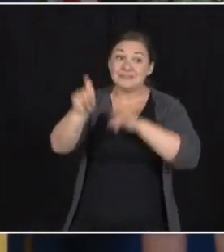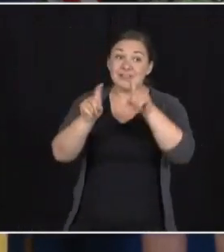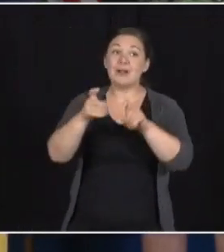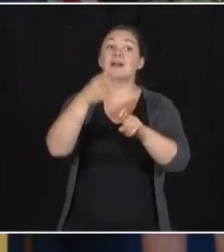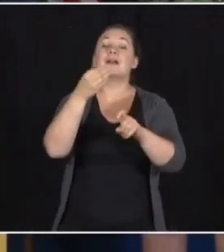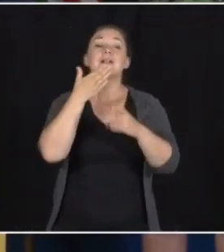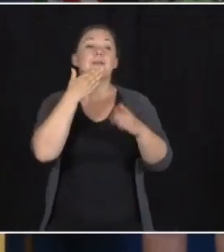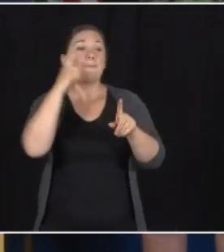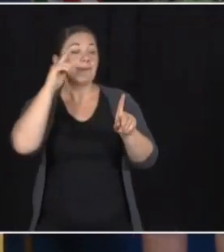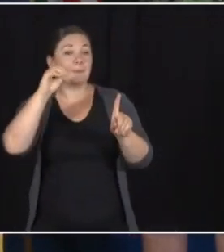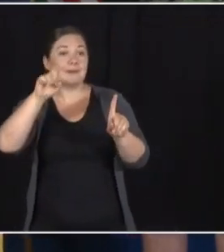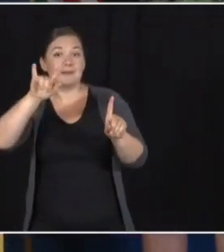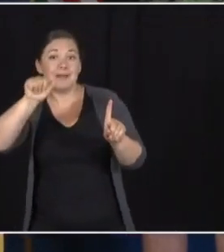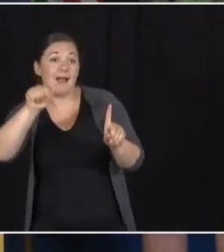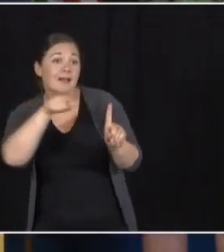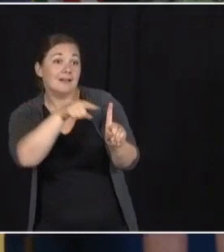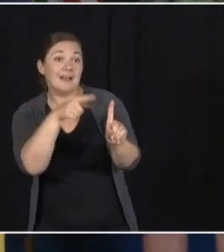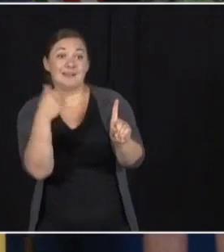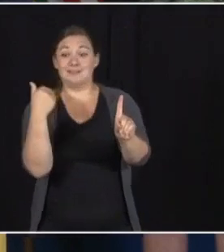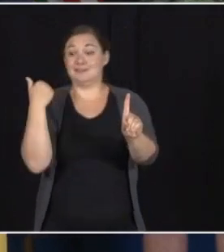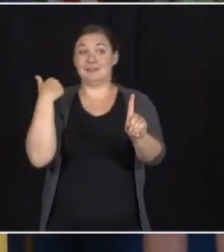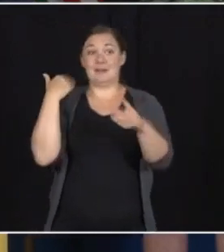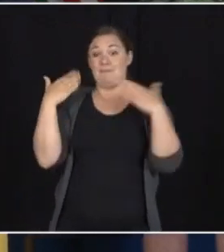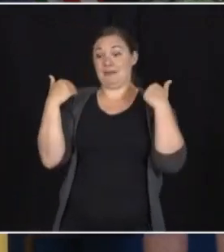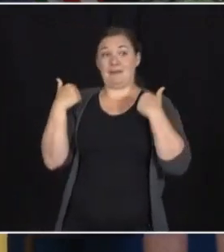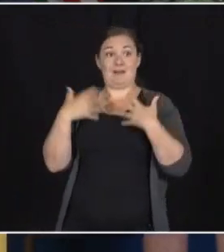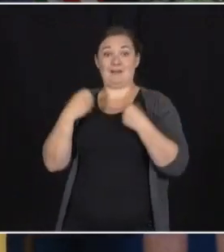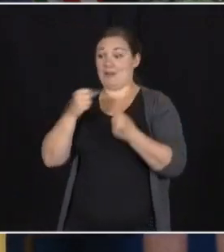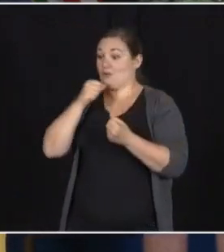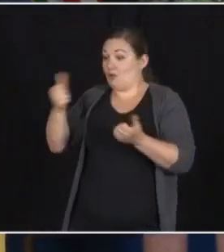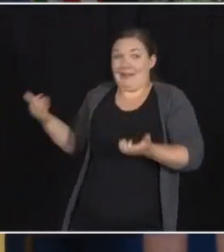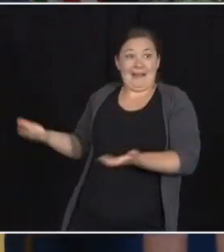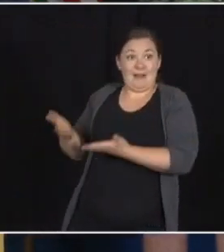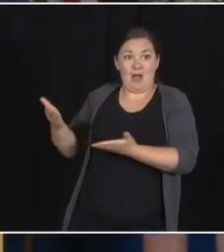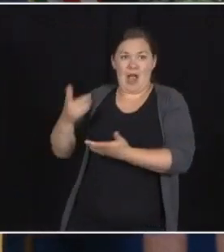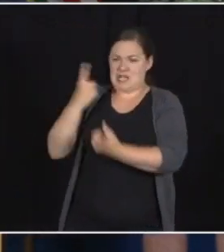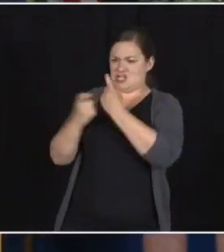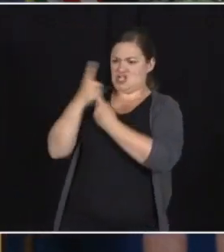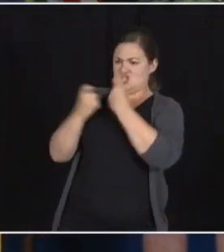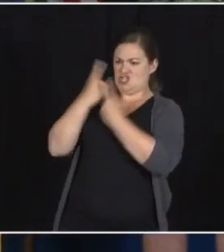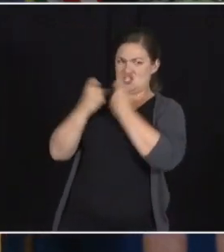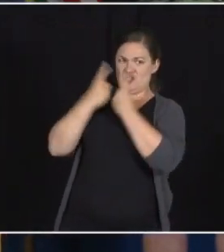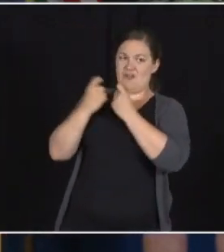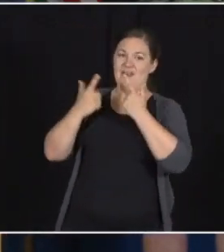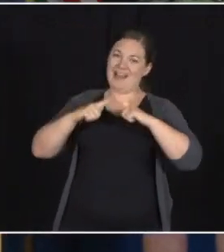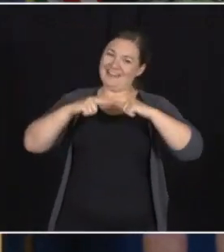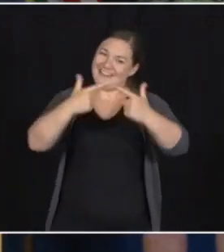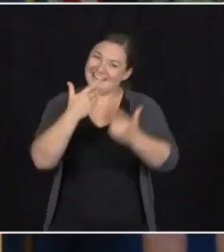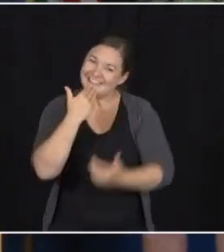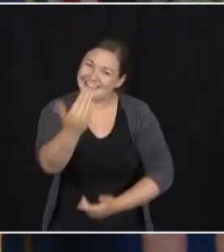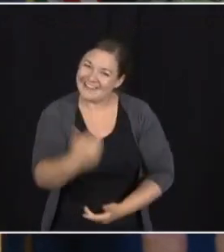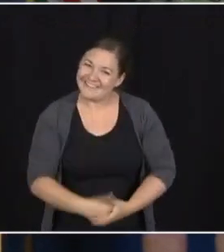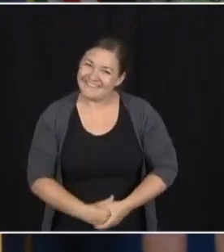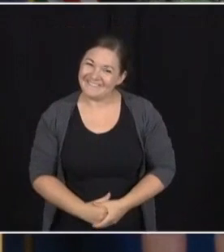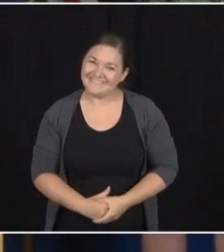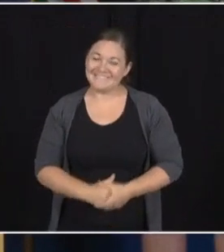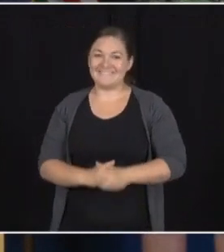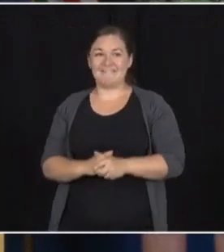day or so. But let's start off with the questions and I want to thank the media for not hitting me hard on